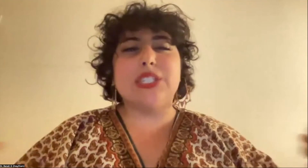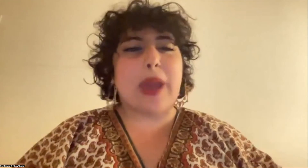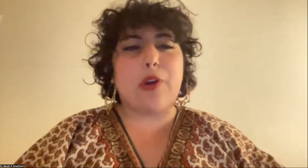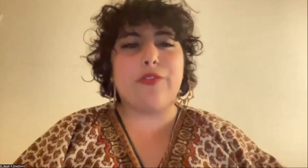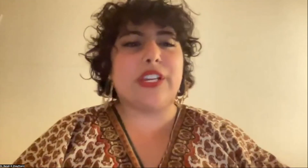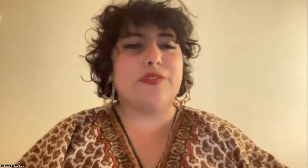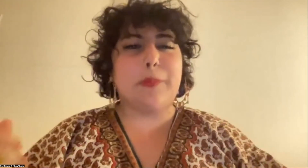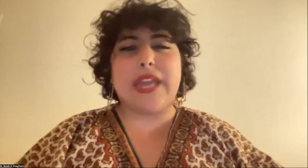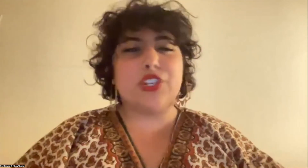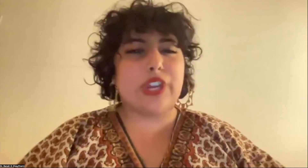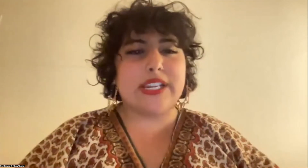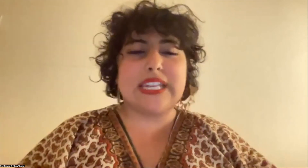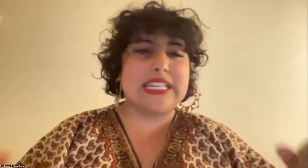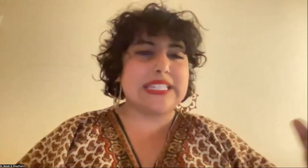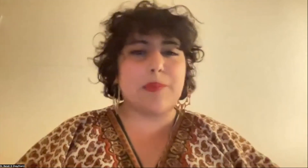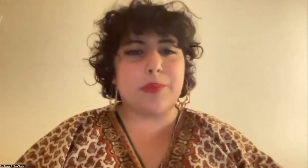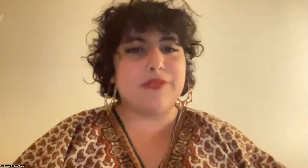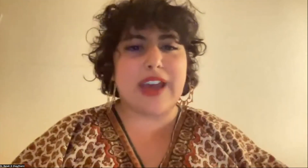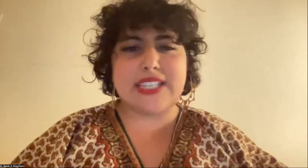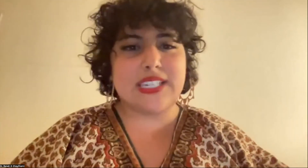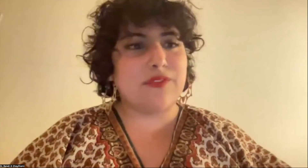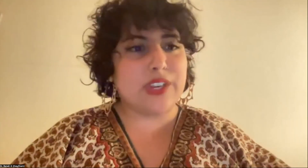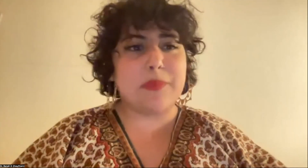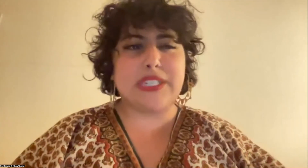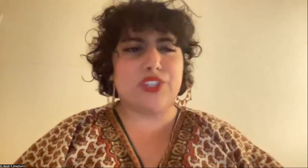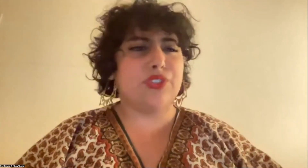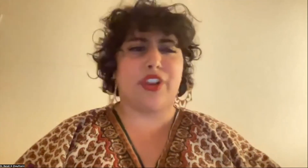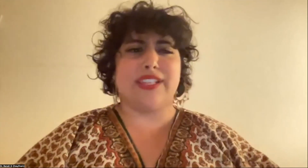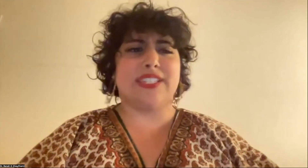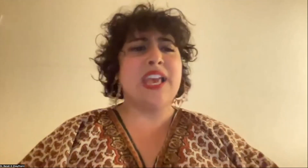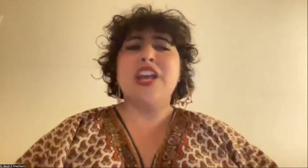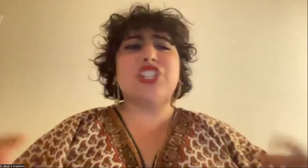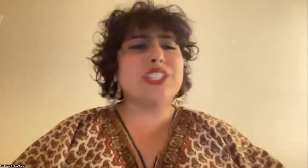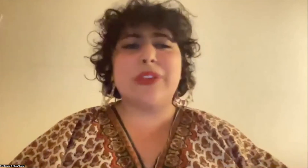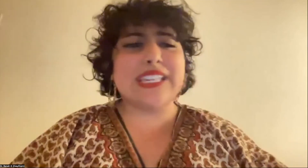just powerful enough to penetrate an inescapably vast and infinite potential darkness just so he